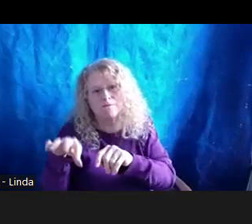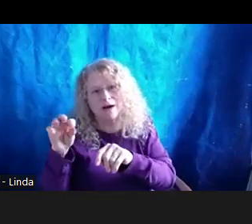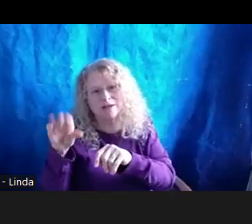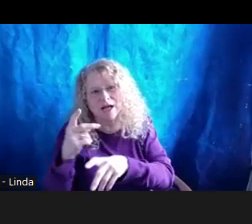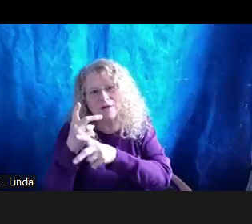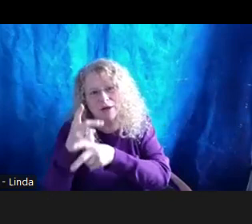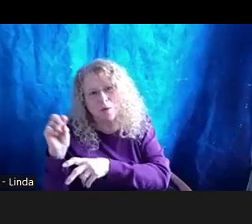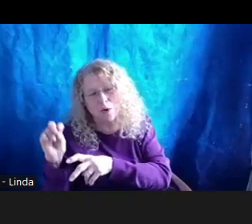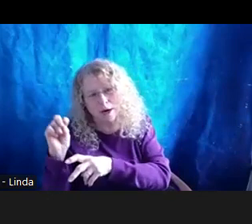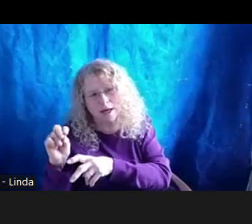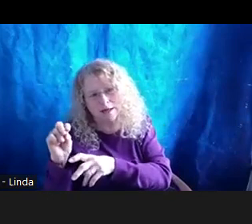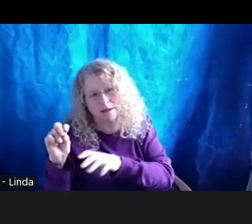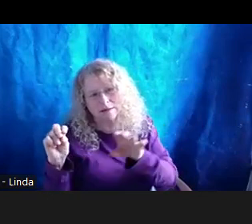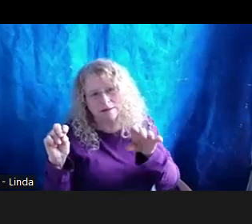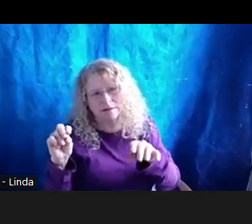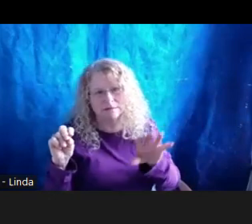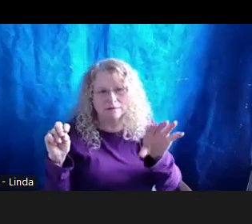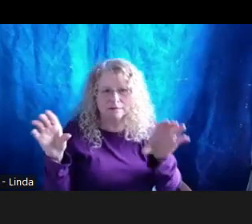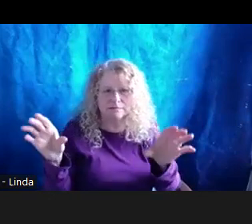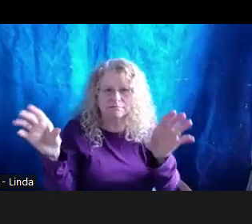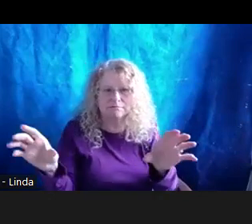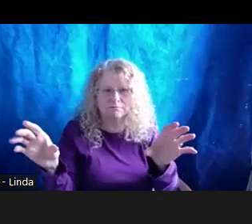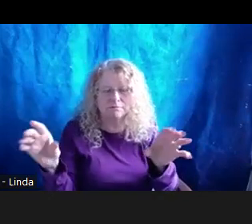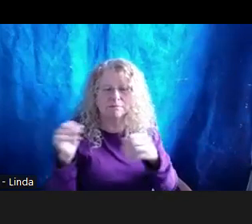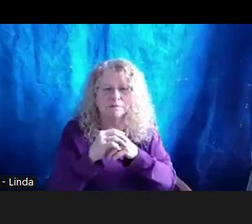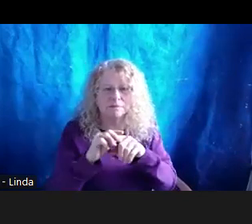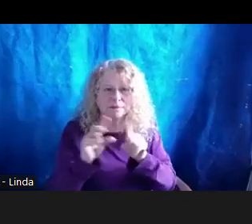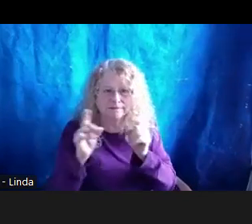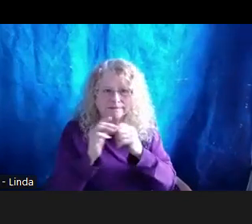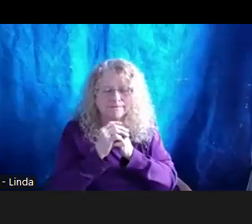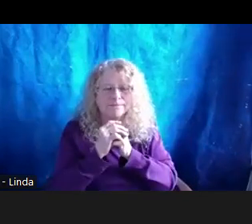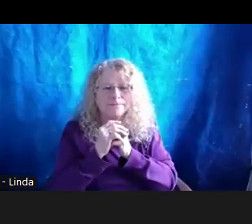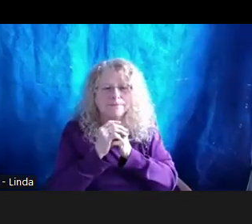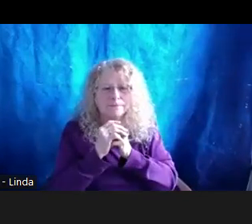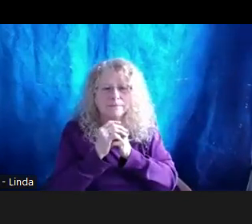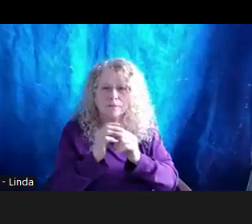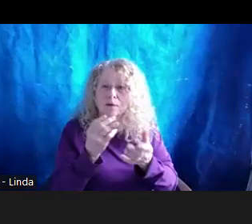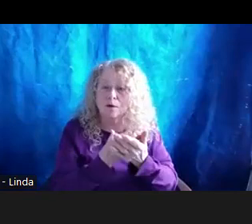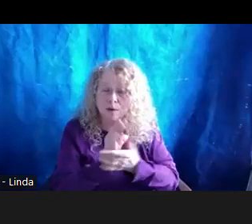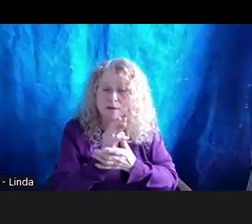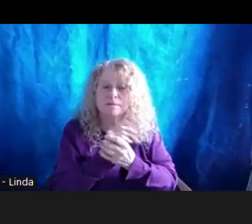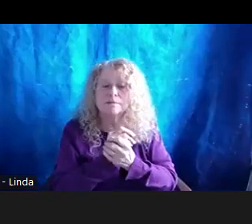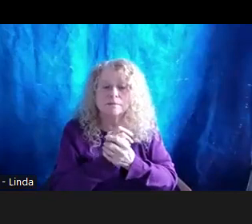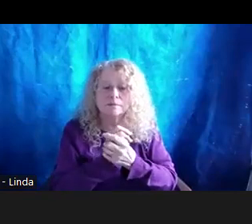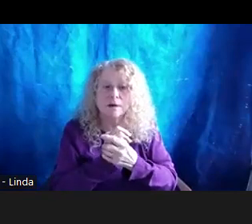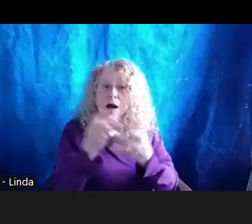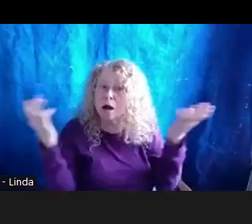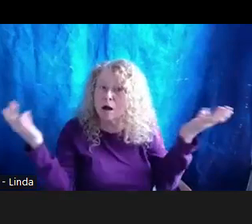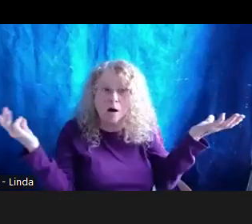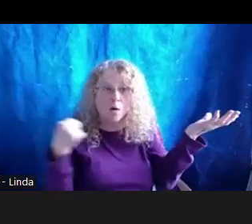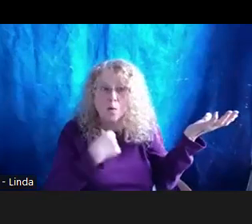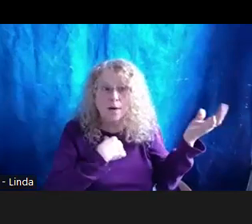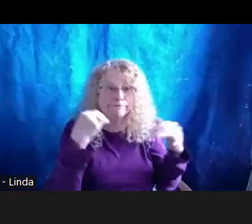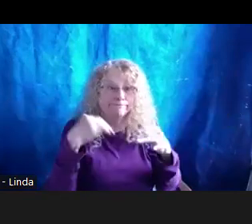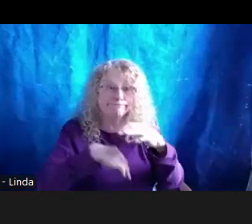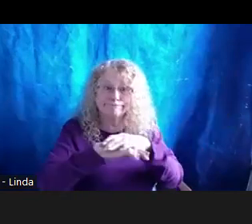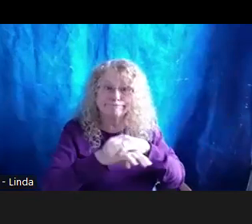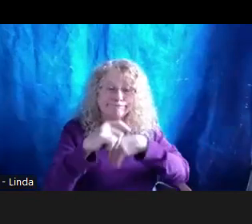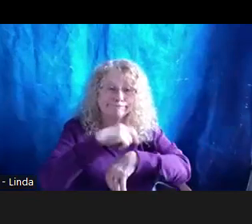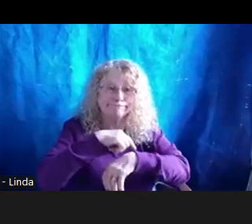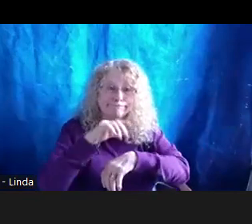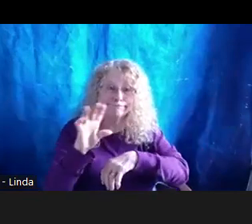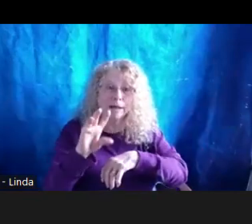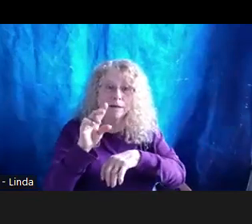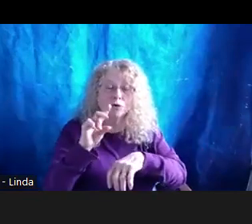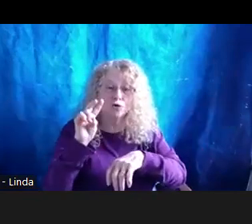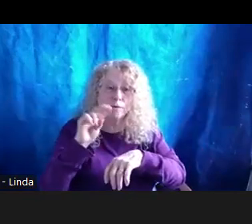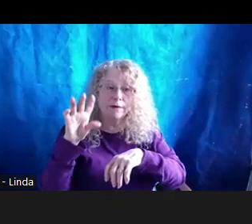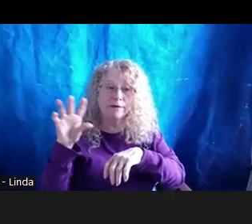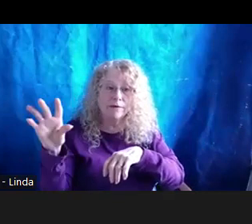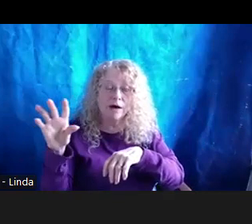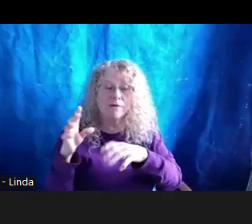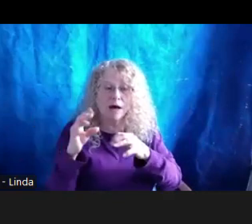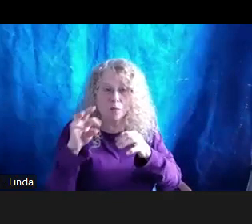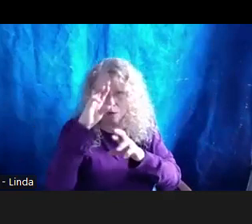ALL RIGHT. WITH THAT WE ARE AT TIME. IT IS 2:55 AND I WANT TO RESPECT ALL OF YOUR TIME